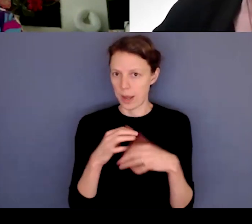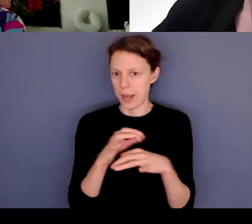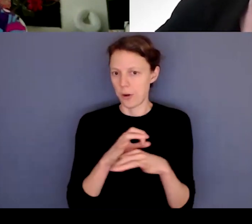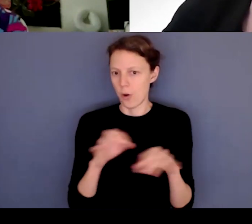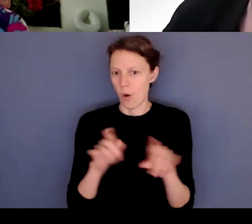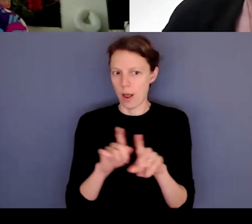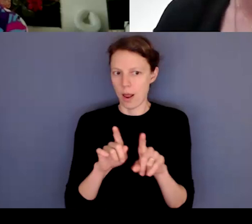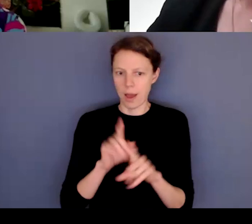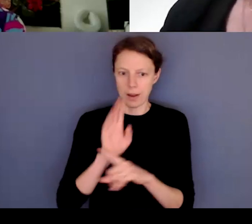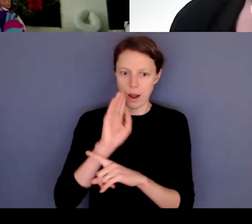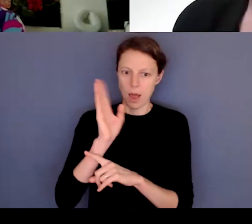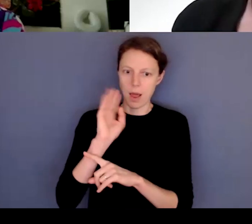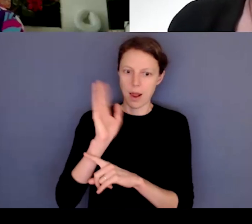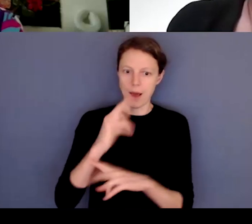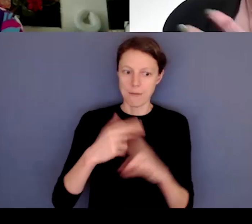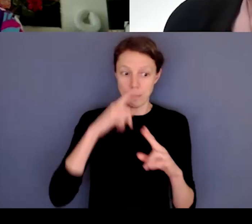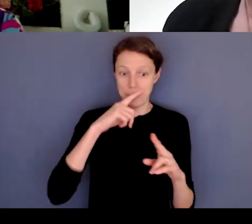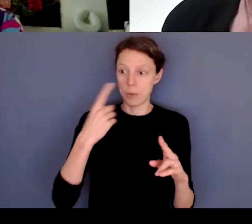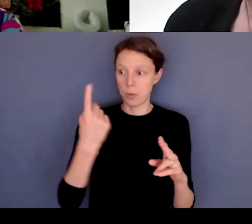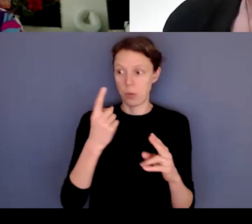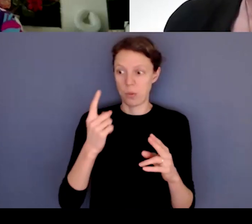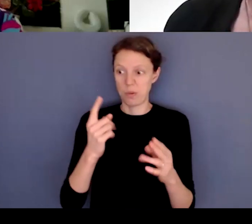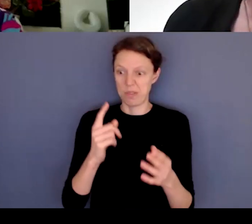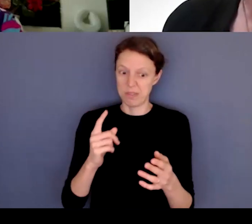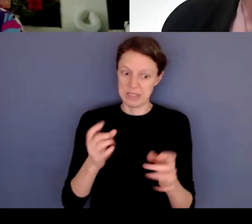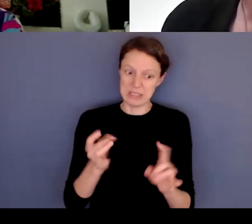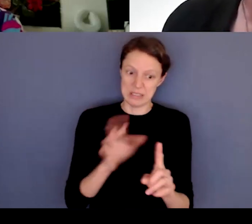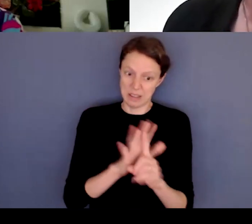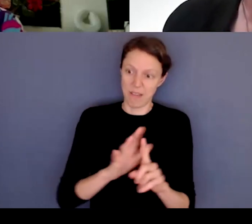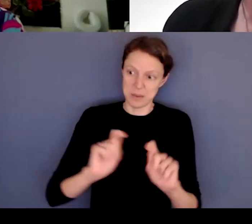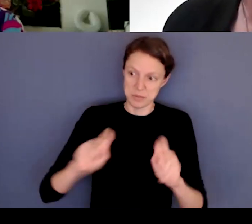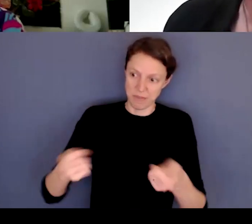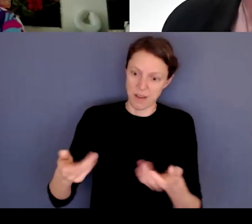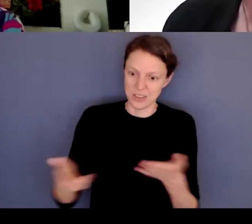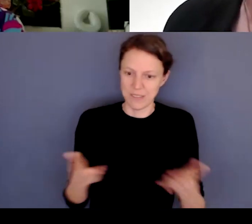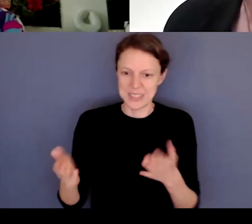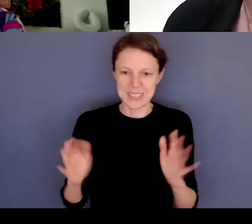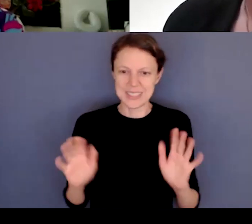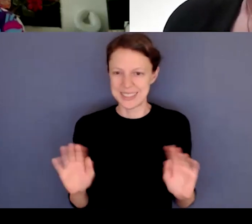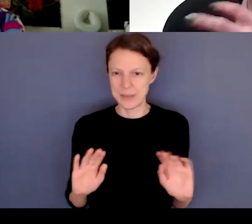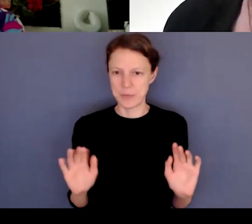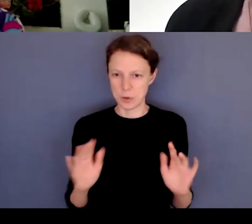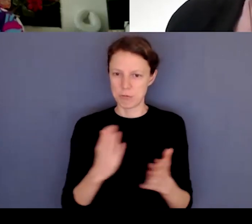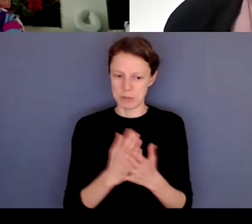of other youth services, and really tried to make sure to bolster our following amongst young people. So we have school